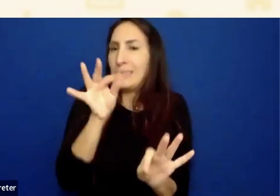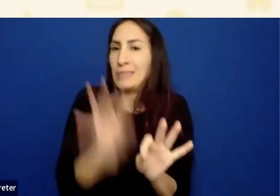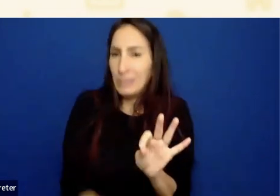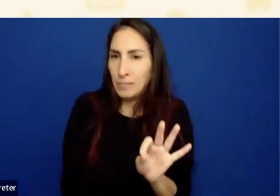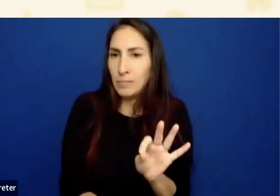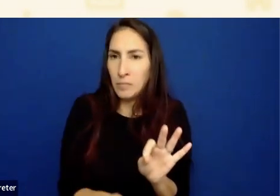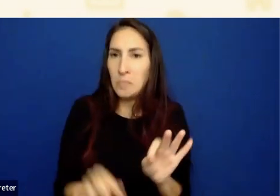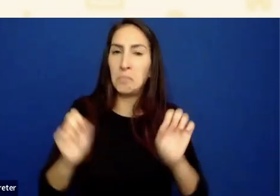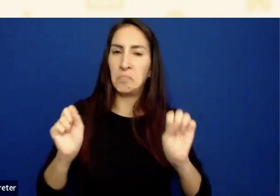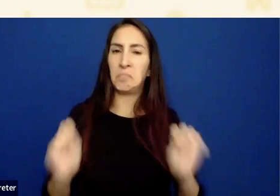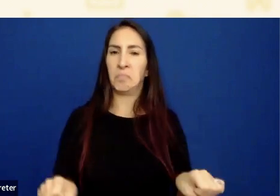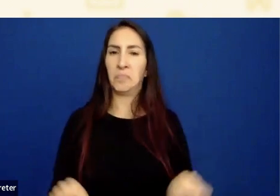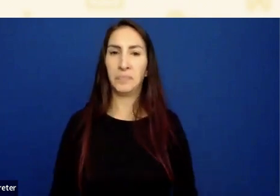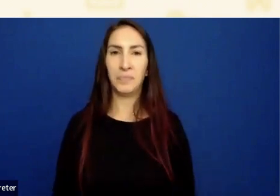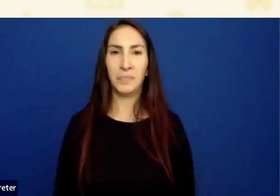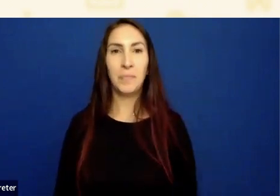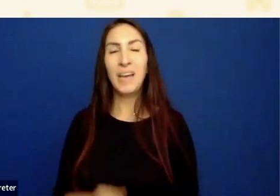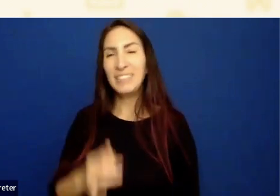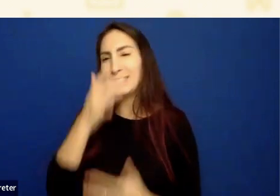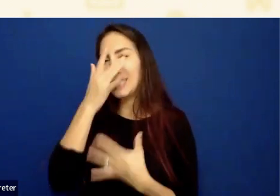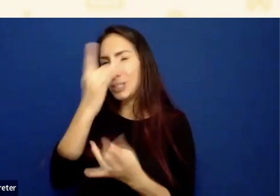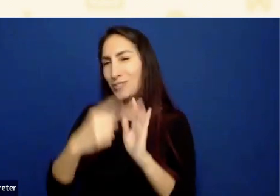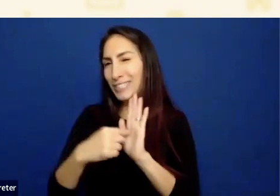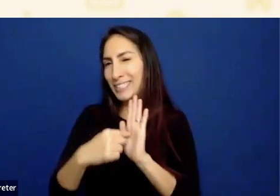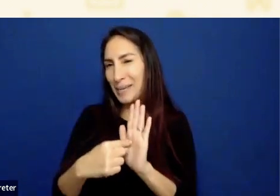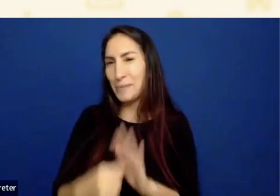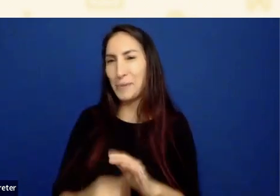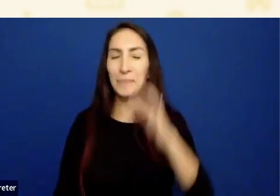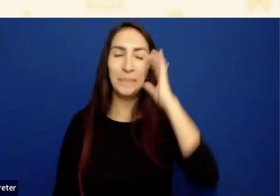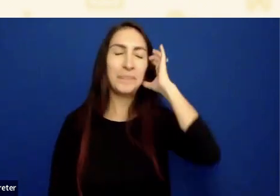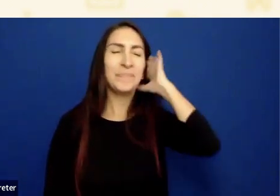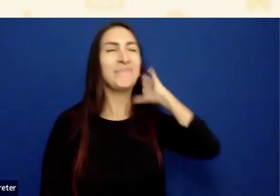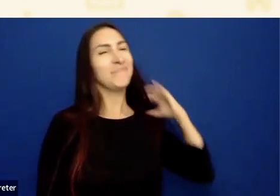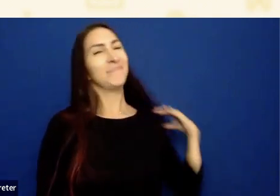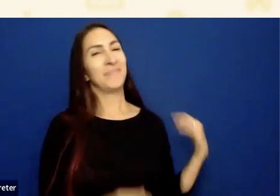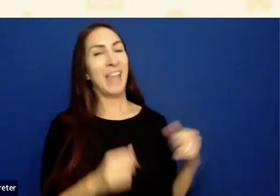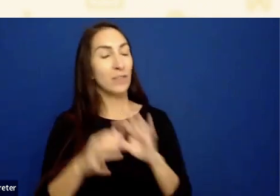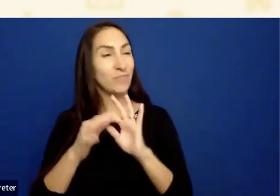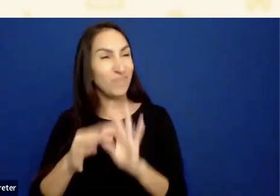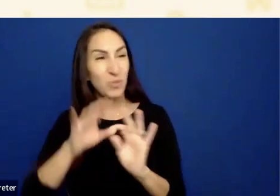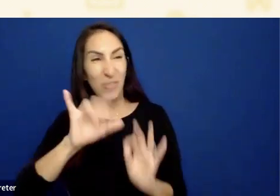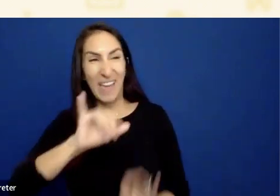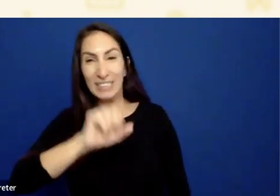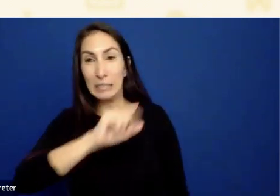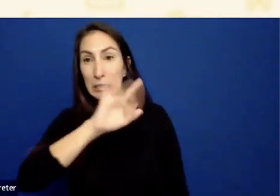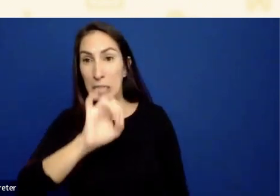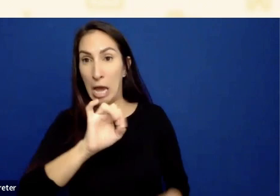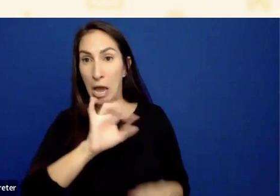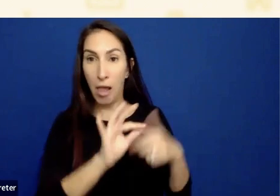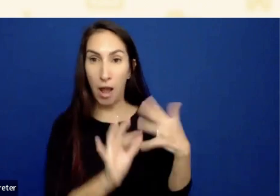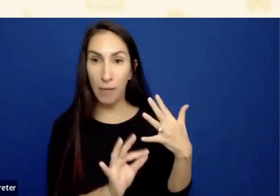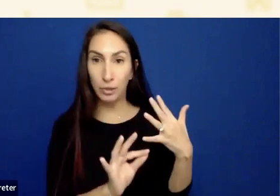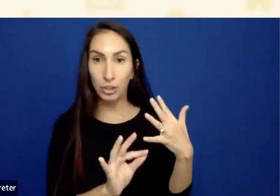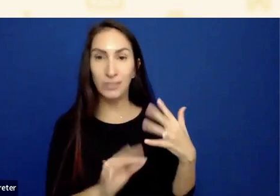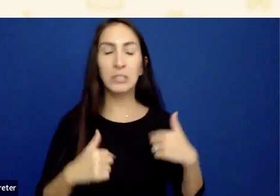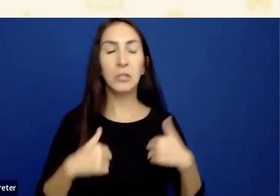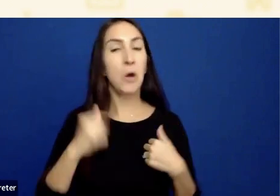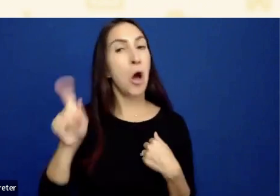But that's an interesting example. And just on the styles for a second, one other thing maybe to look into is that,